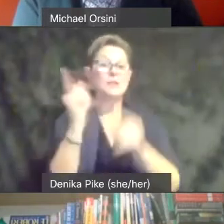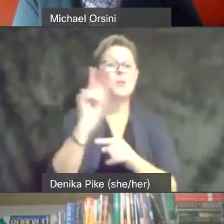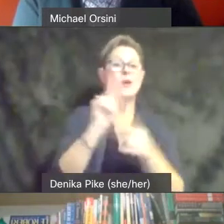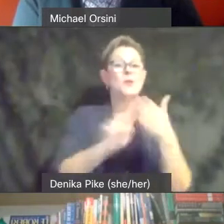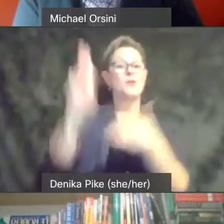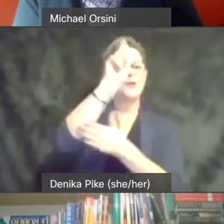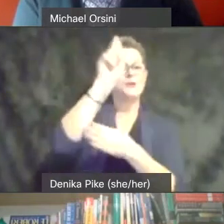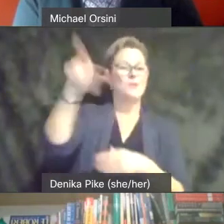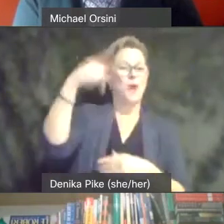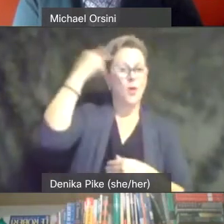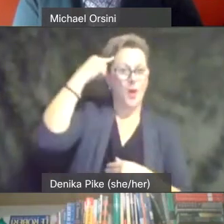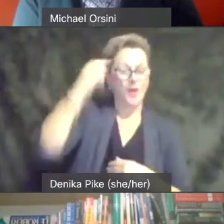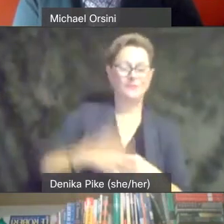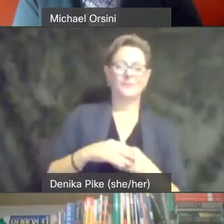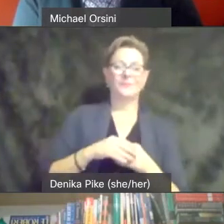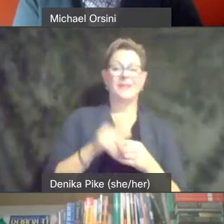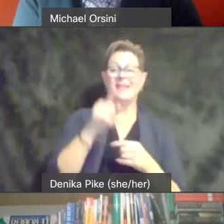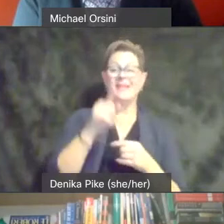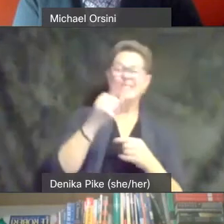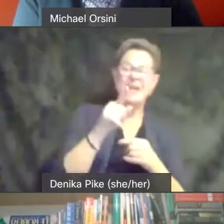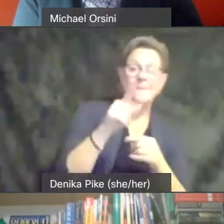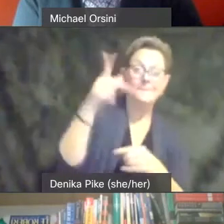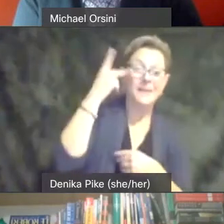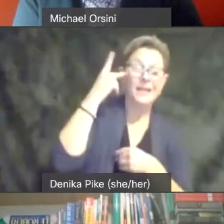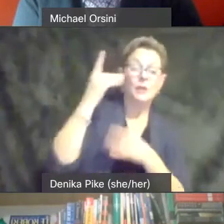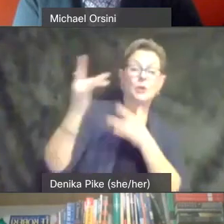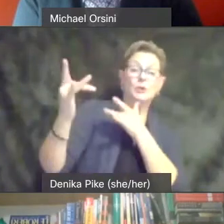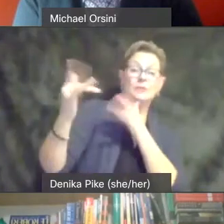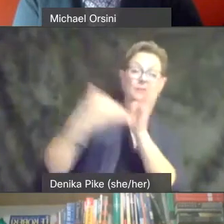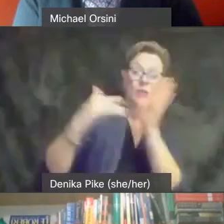Is a critical policy scholar with interest in health politics and policy.